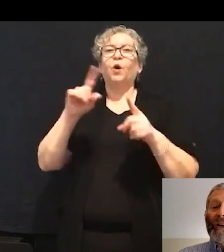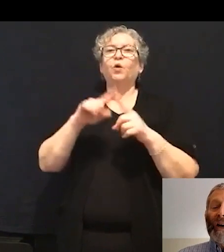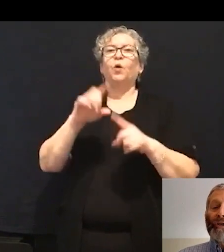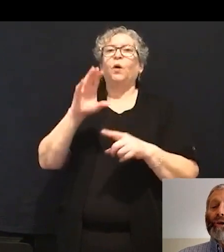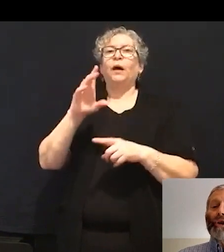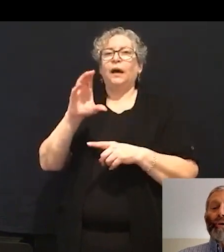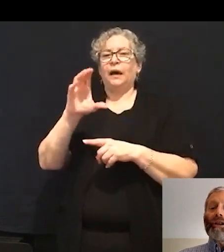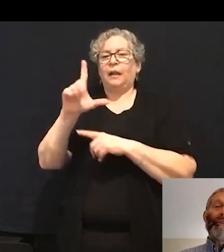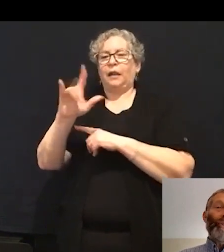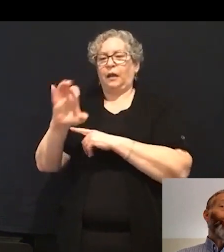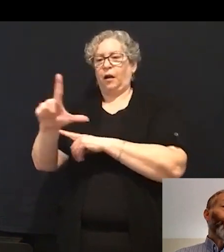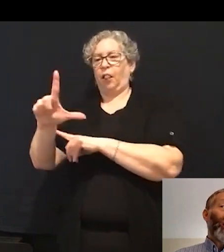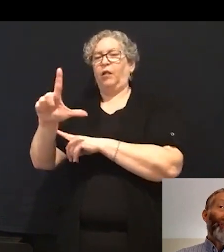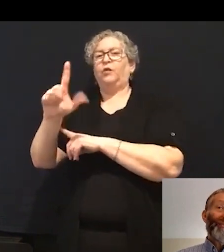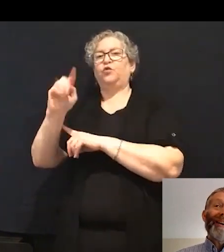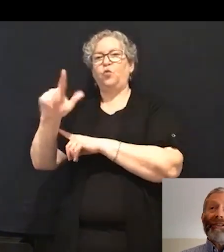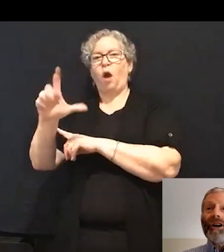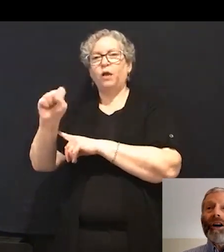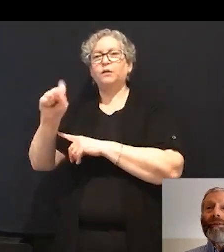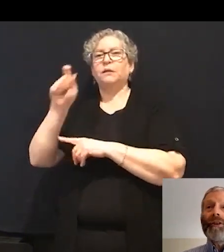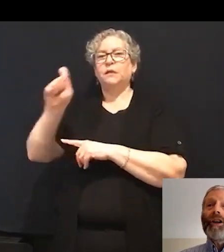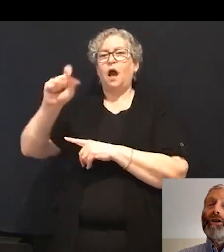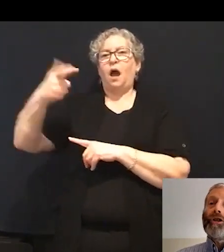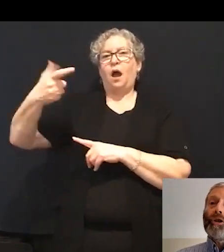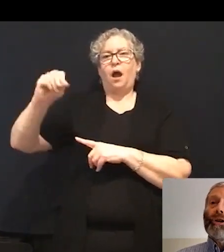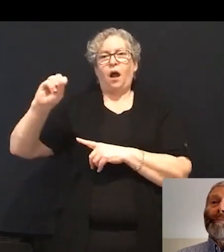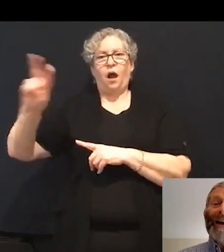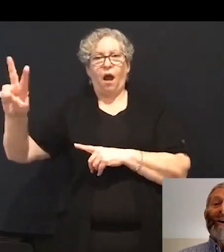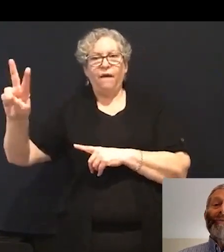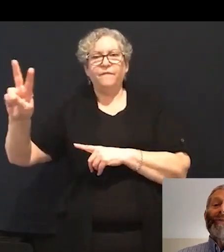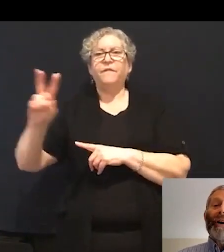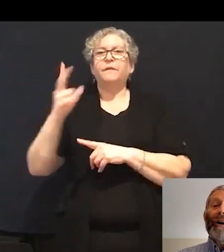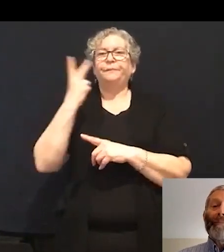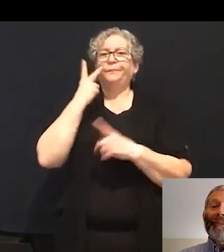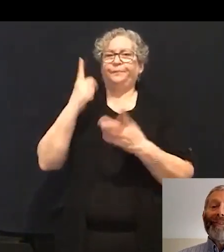You can go to clinicaltrials.gov to learn about the latest